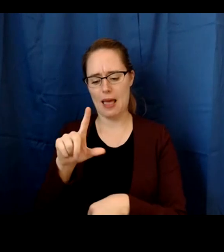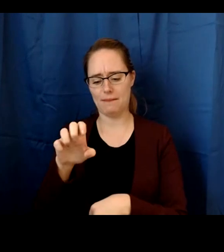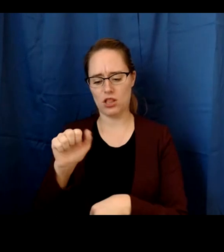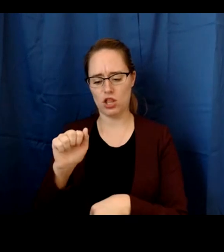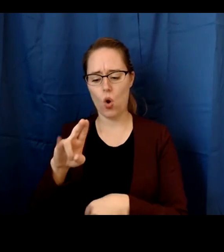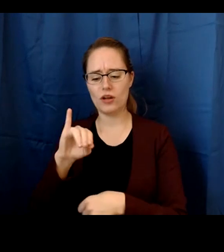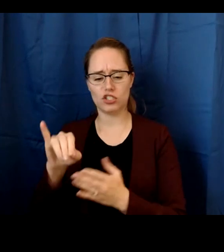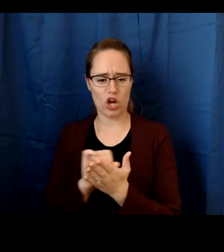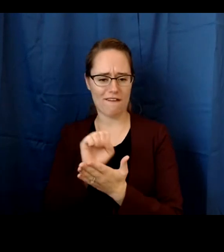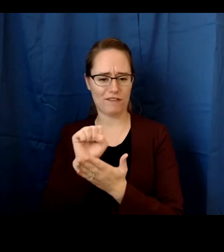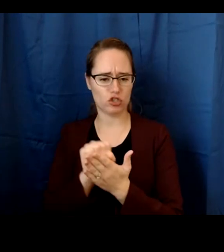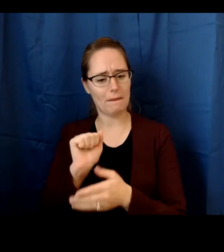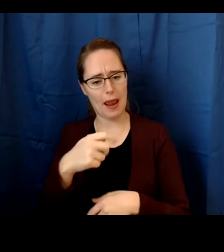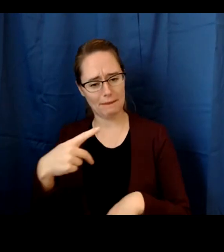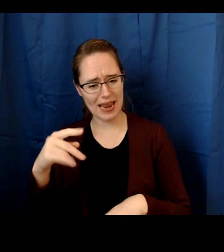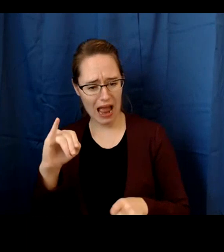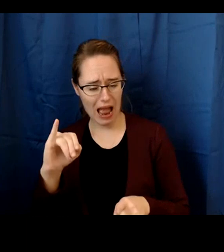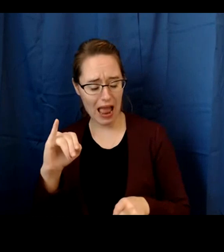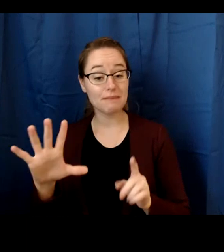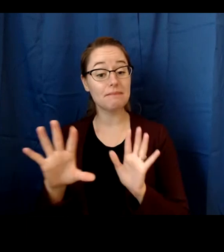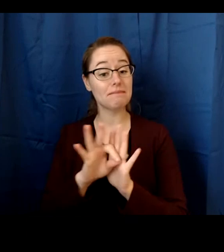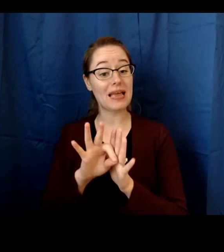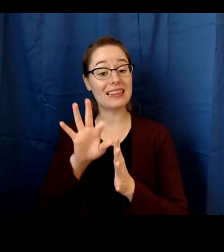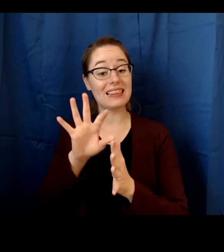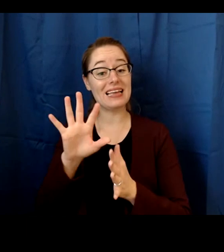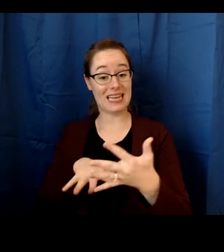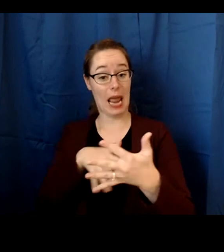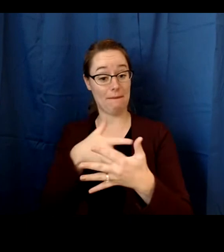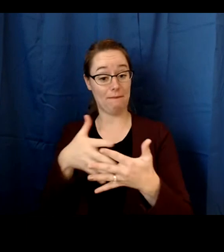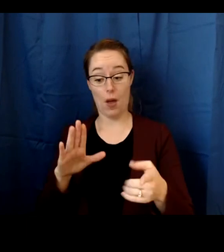if you select the table button, it'll actually pull the data out